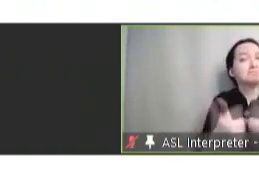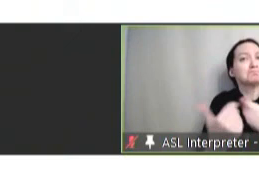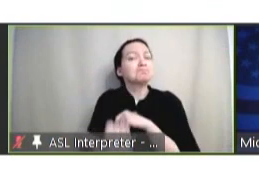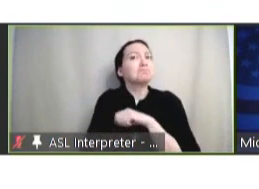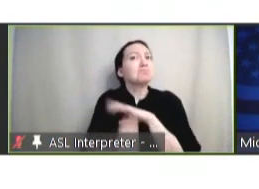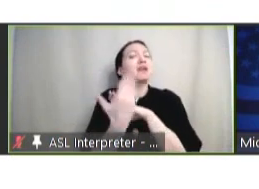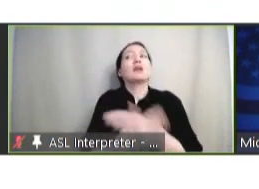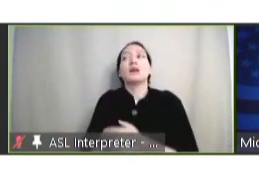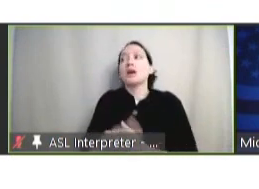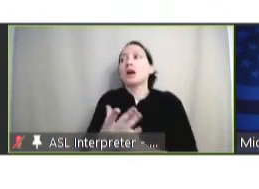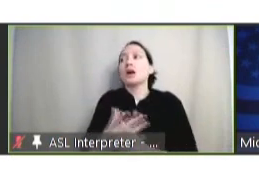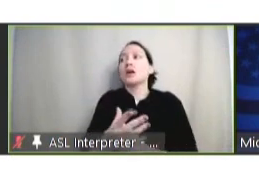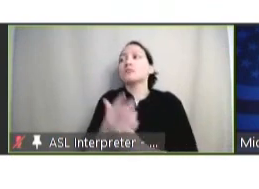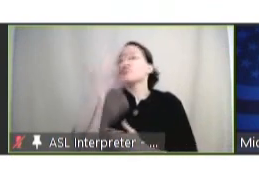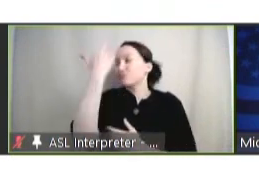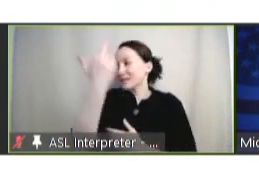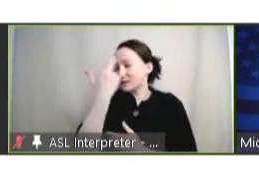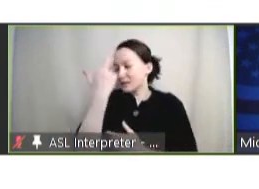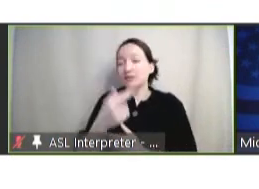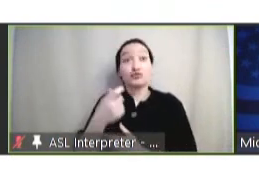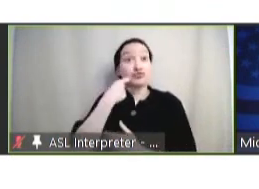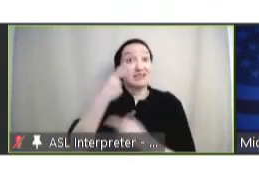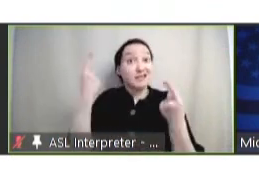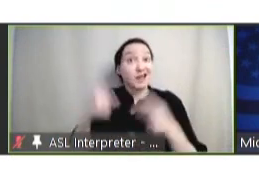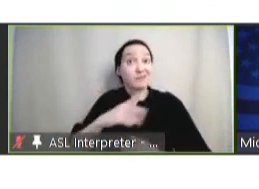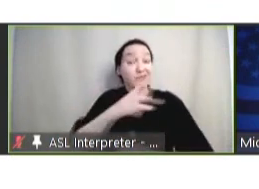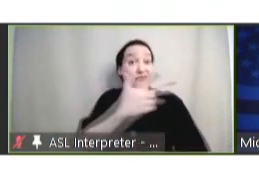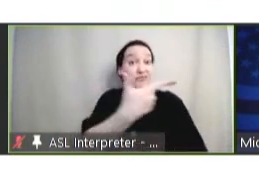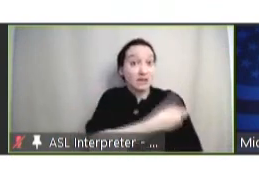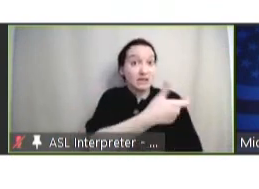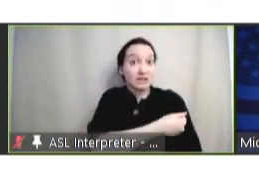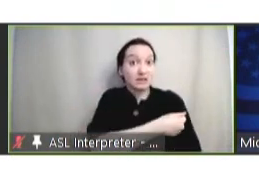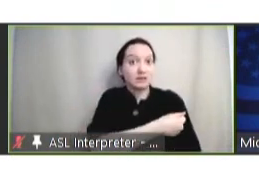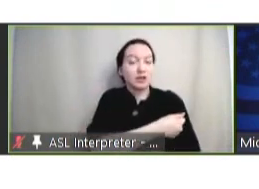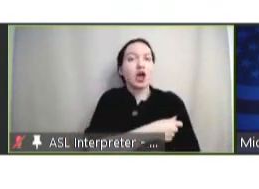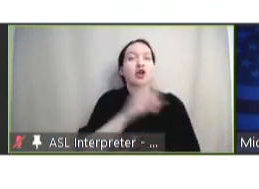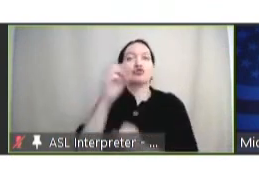you know, because of recent events, vaccines are increasingly politicized. We're seeing state